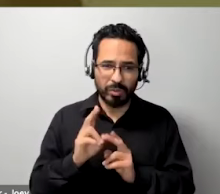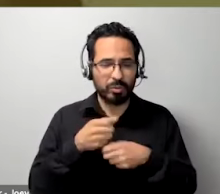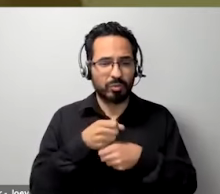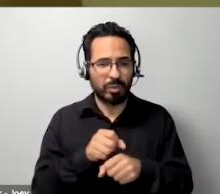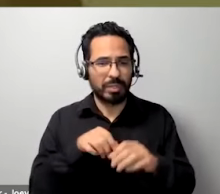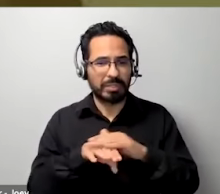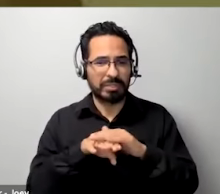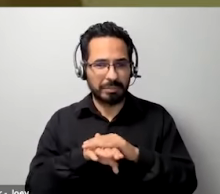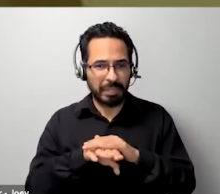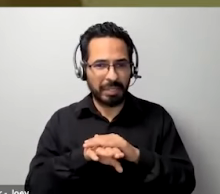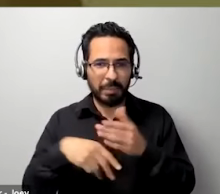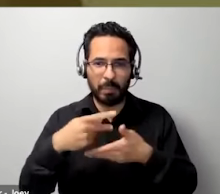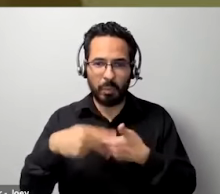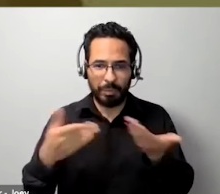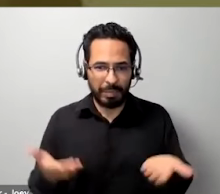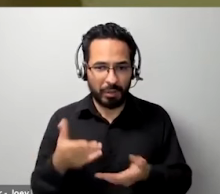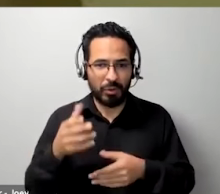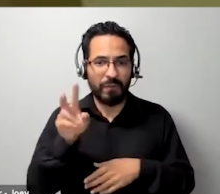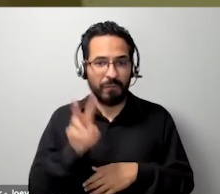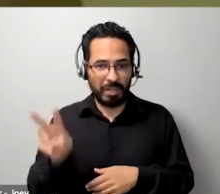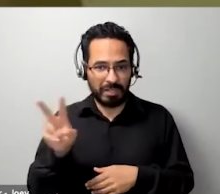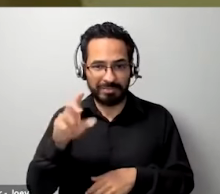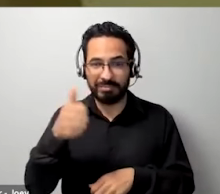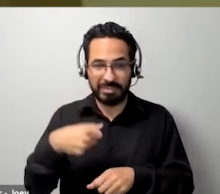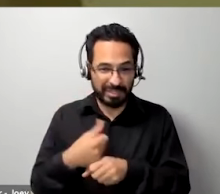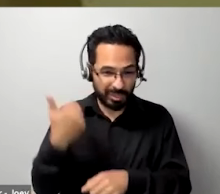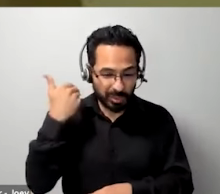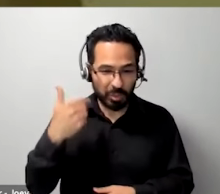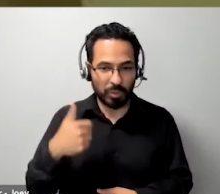at Verizon just about 10 years ago. So as a chief accessibility officer,